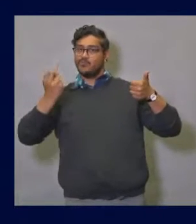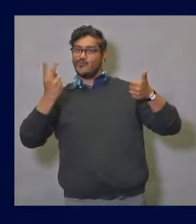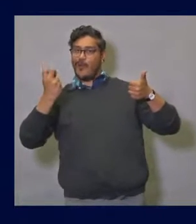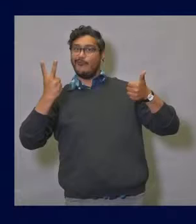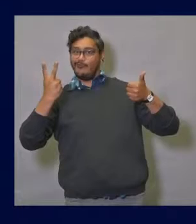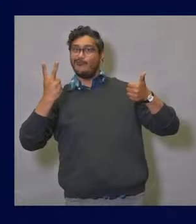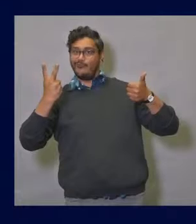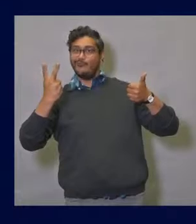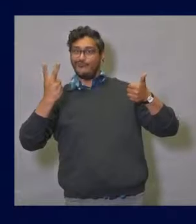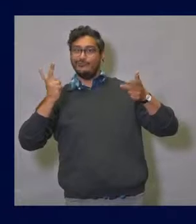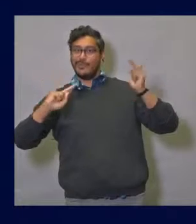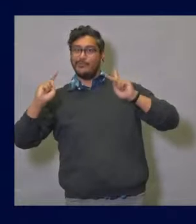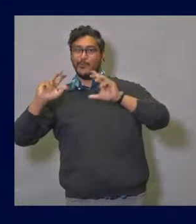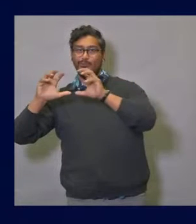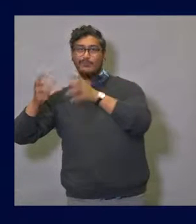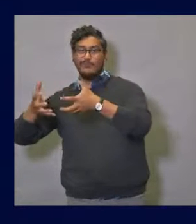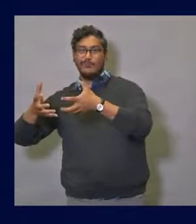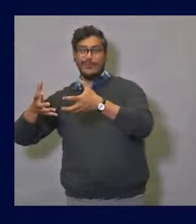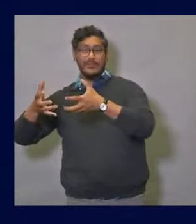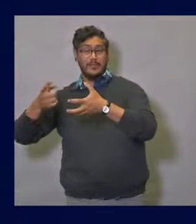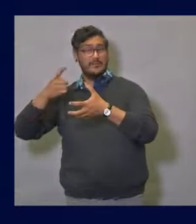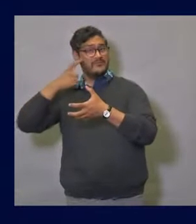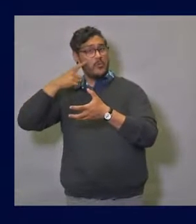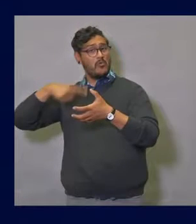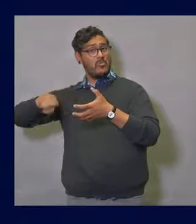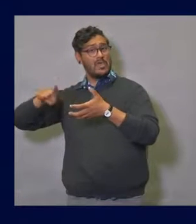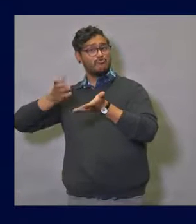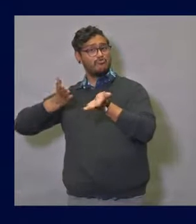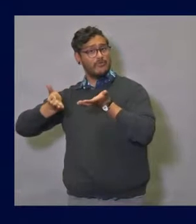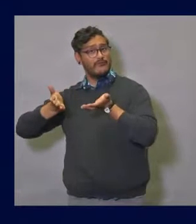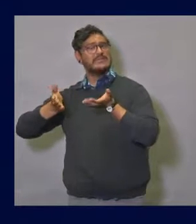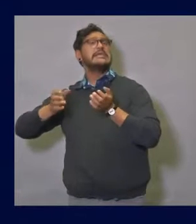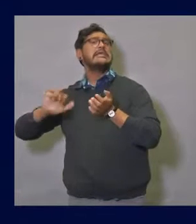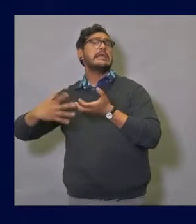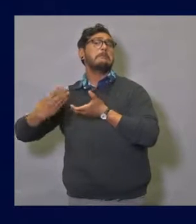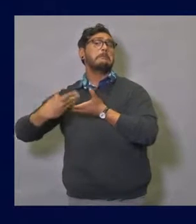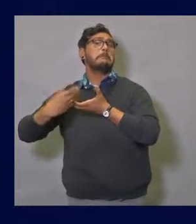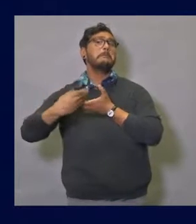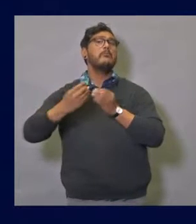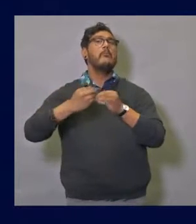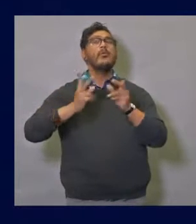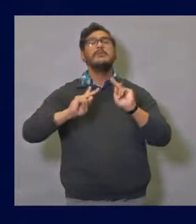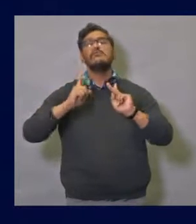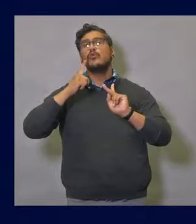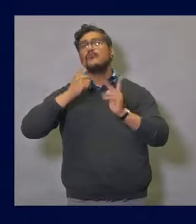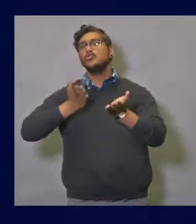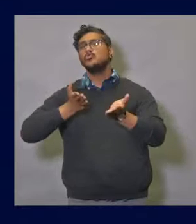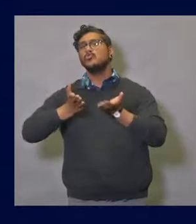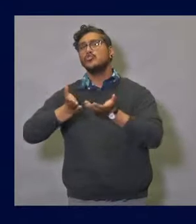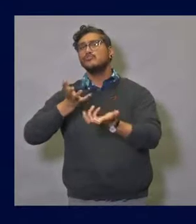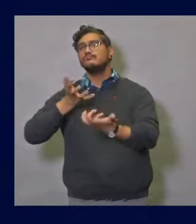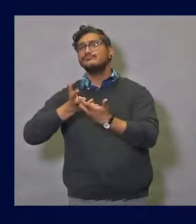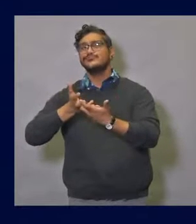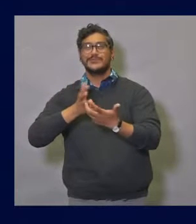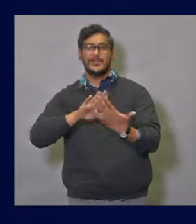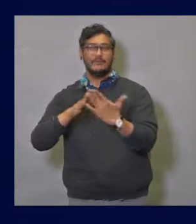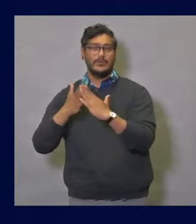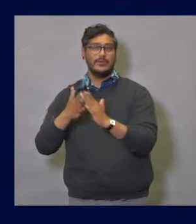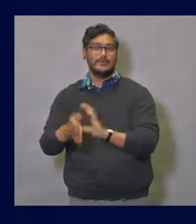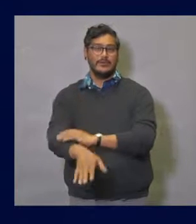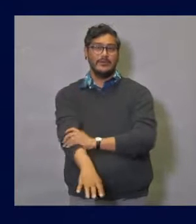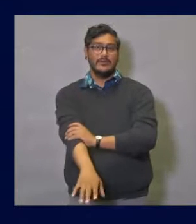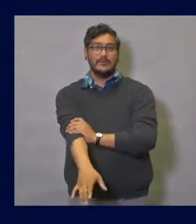ESTAMOS AUMENTANDO EL NÚMERO